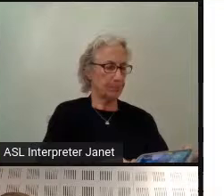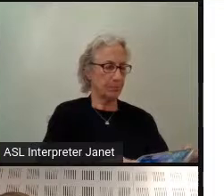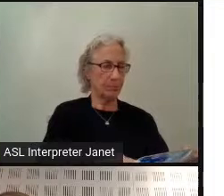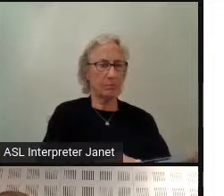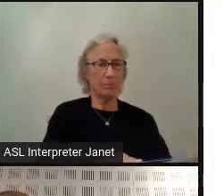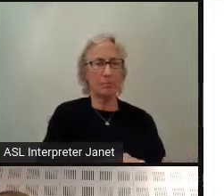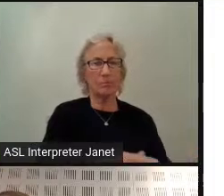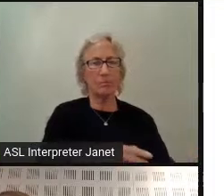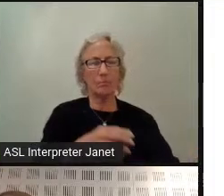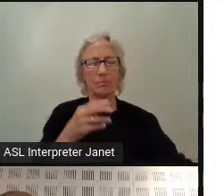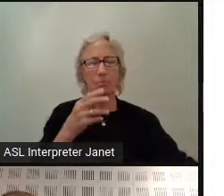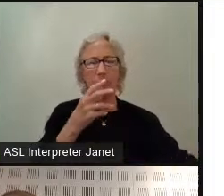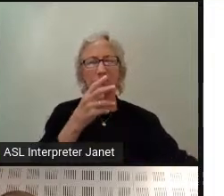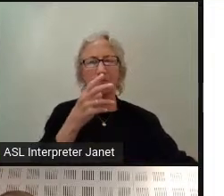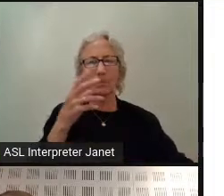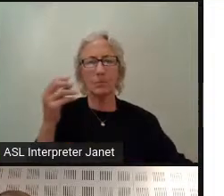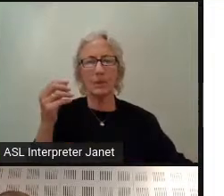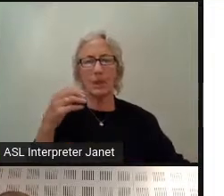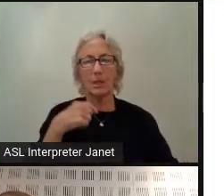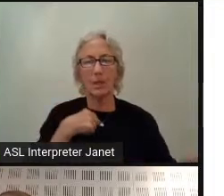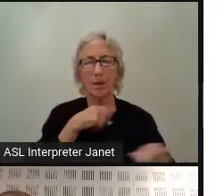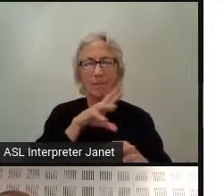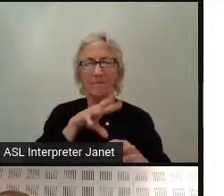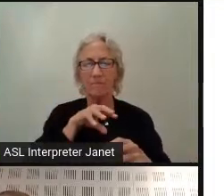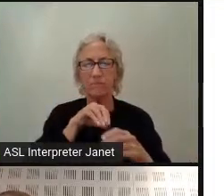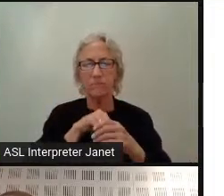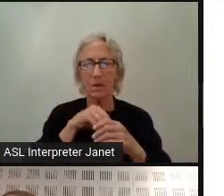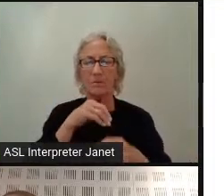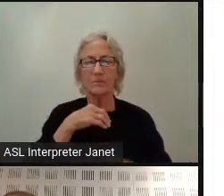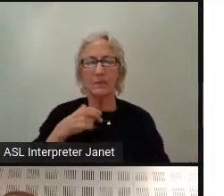accessibility for the public websites and also I am a member of